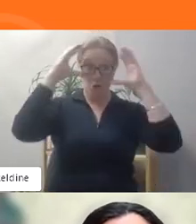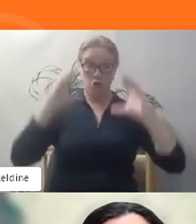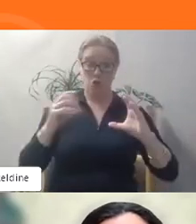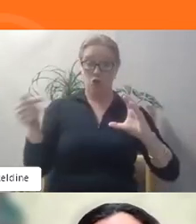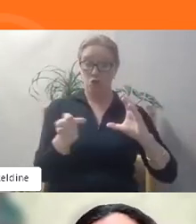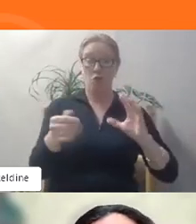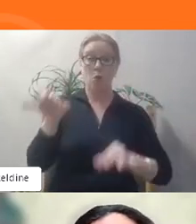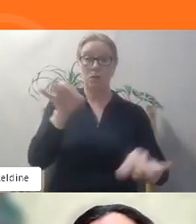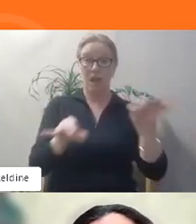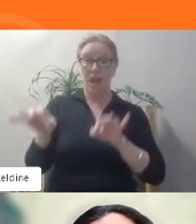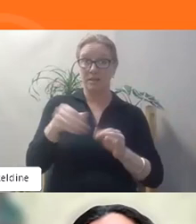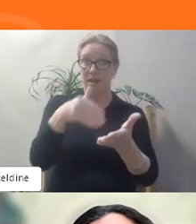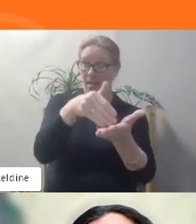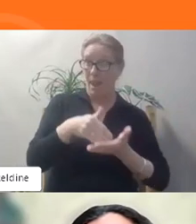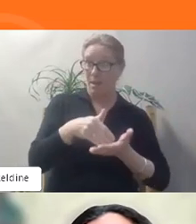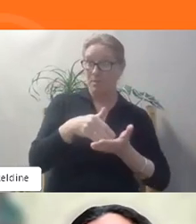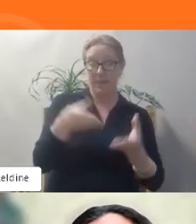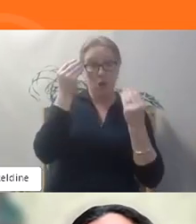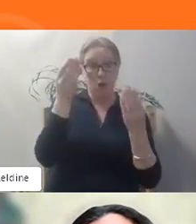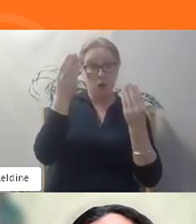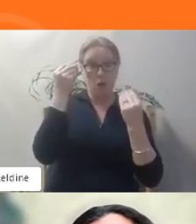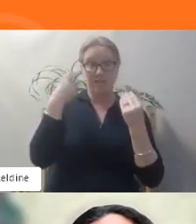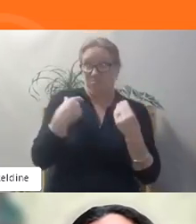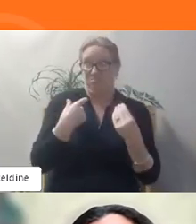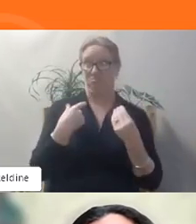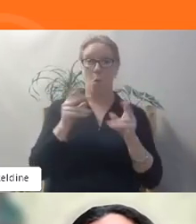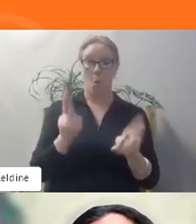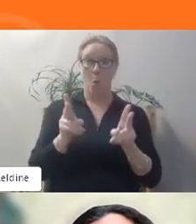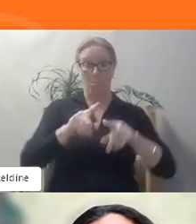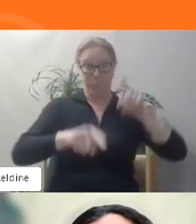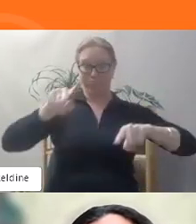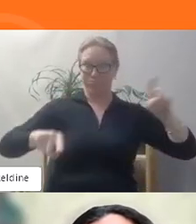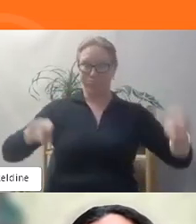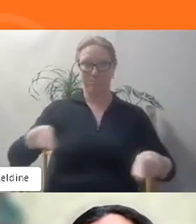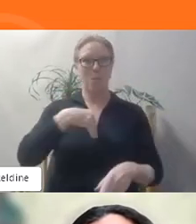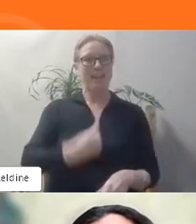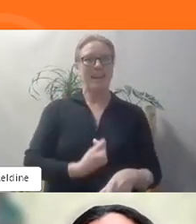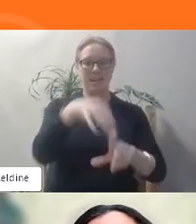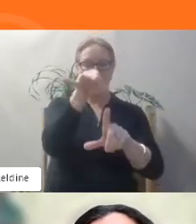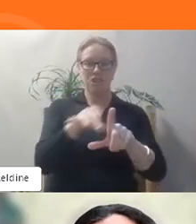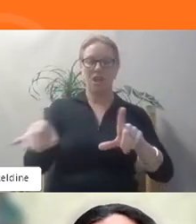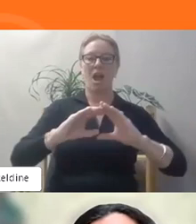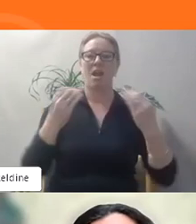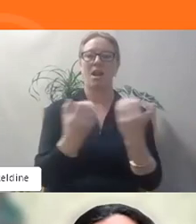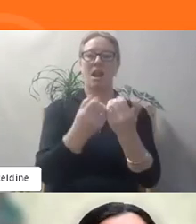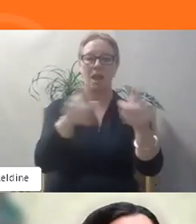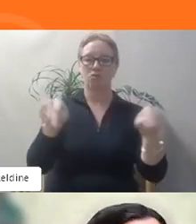us explain that learner variability is the norm and consequently we do need to design our classrooms, ensuring all learners have access